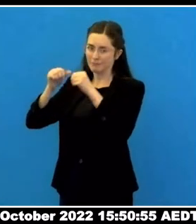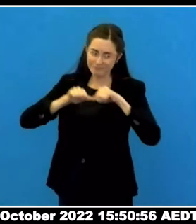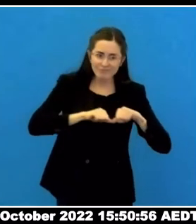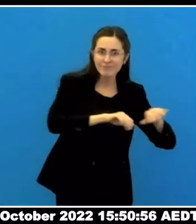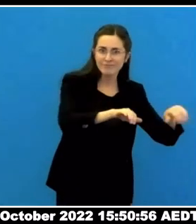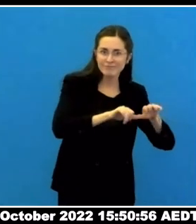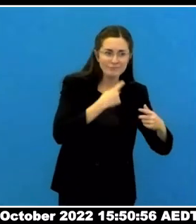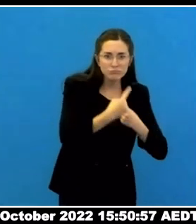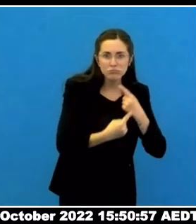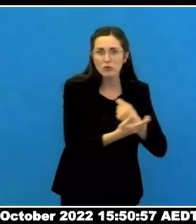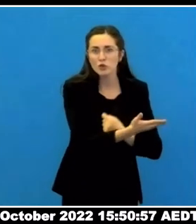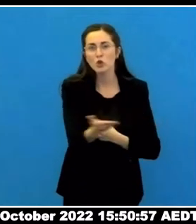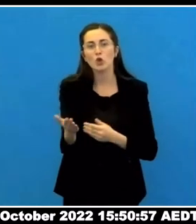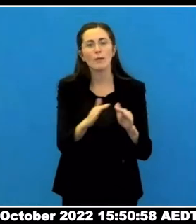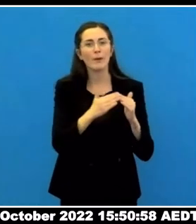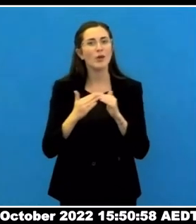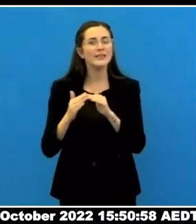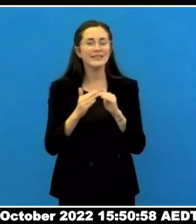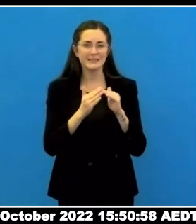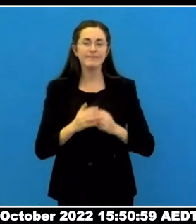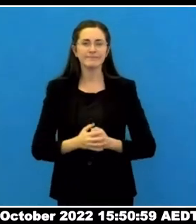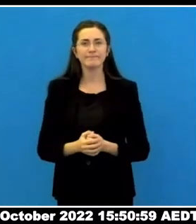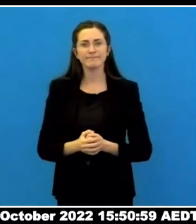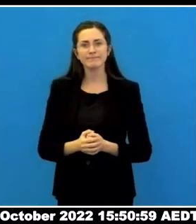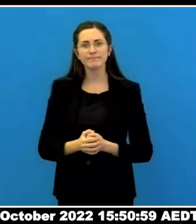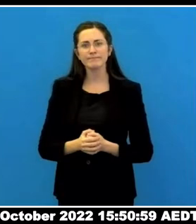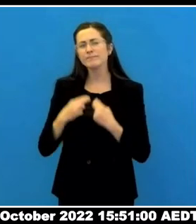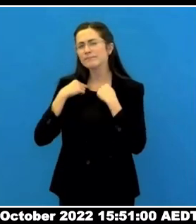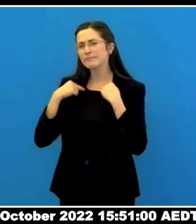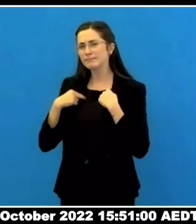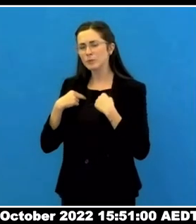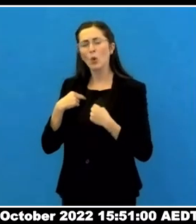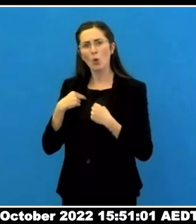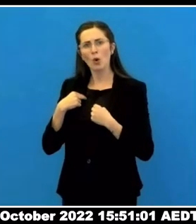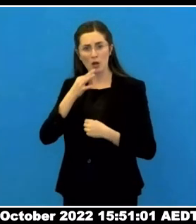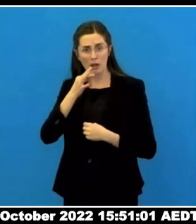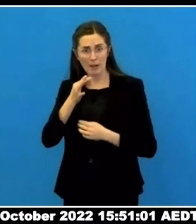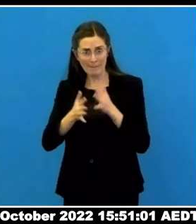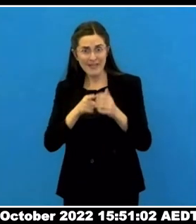I provide that information to them. That puts a lot of responsibility on you